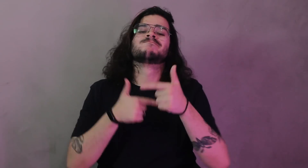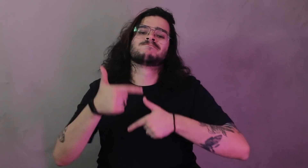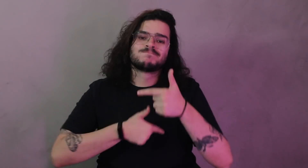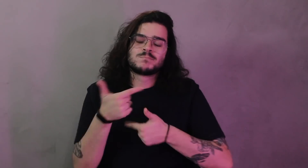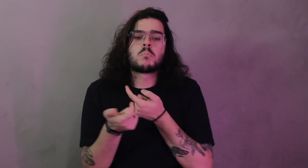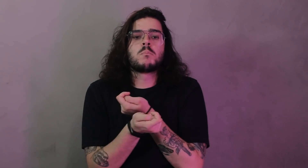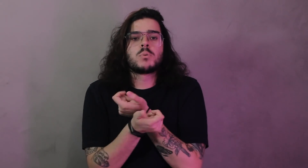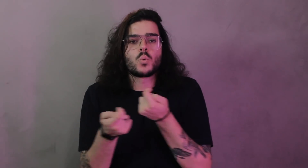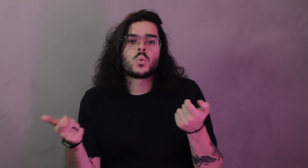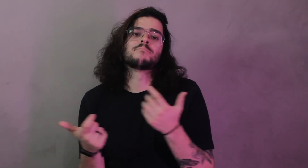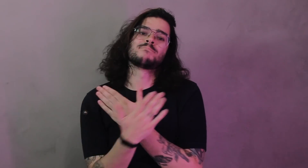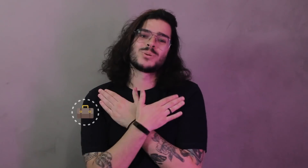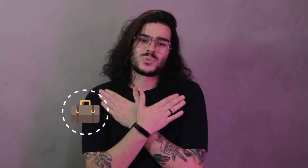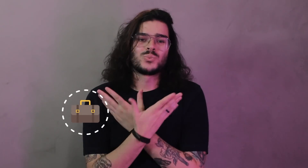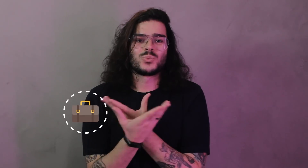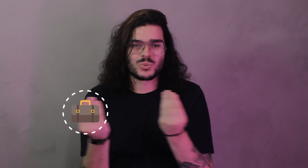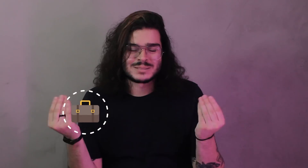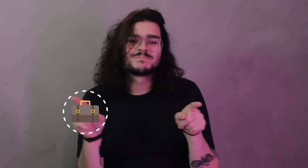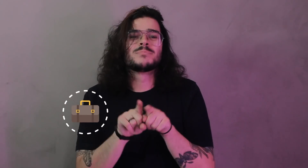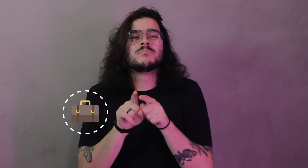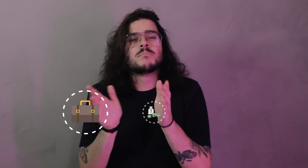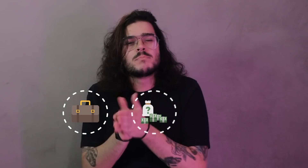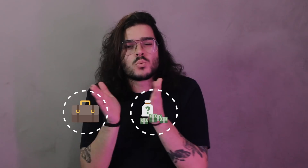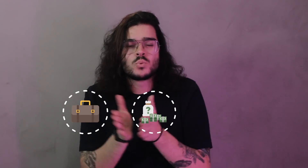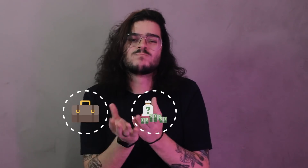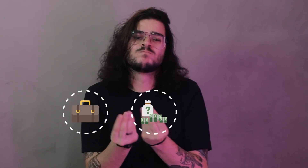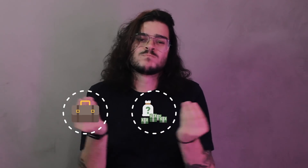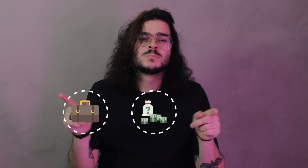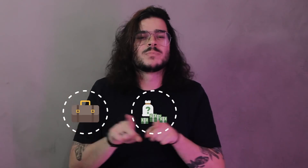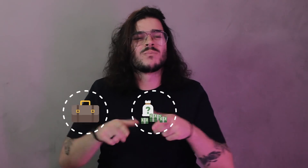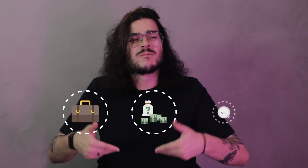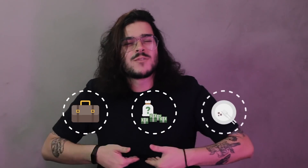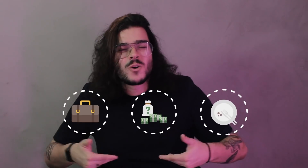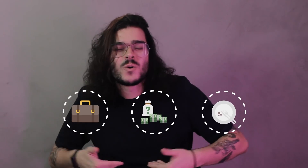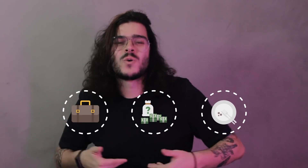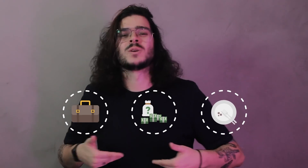There were few jobs, a lot of poverty and hunger